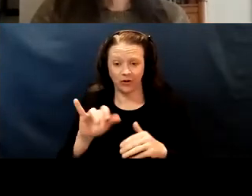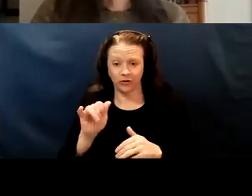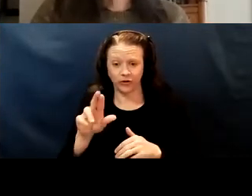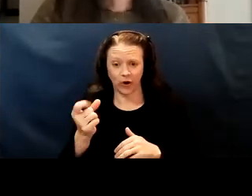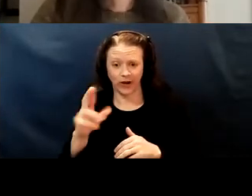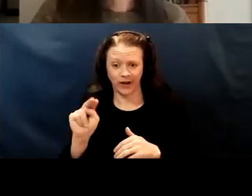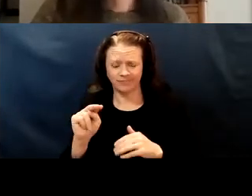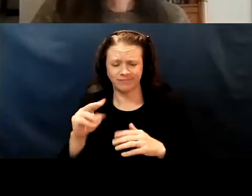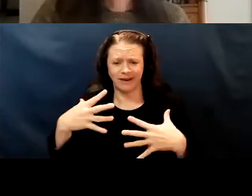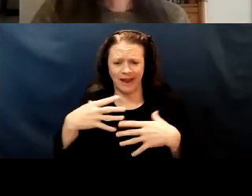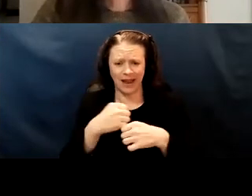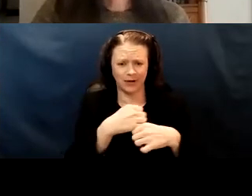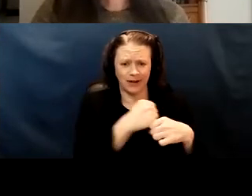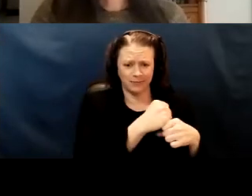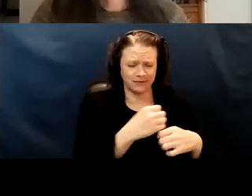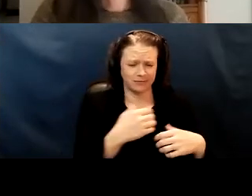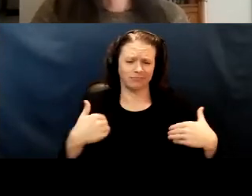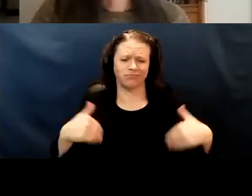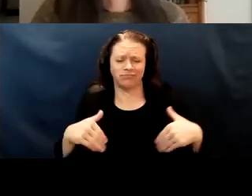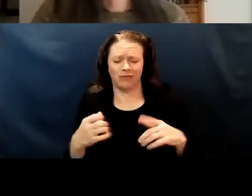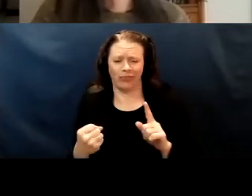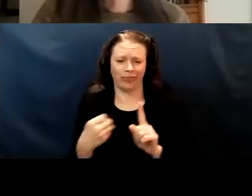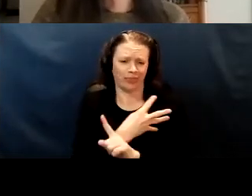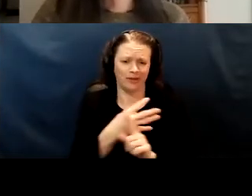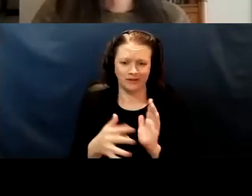work, so many acronyms at our University, and all of those acronyms